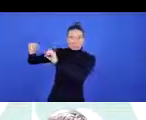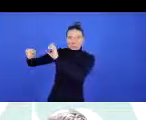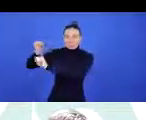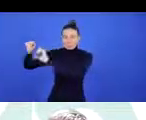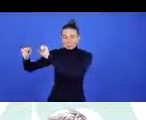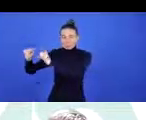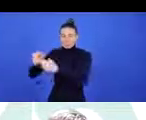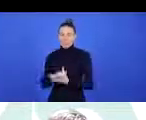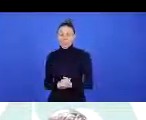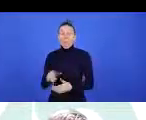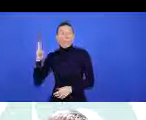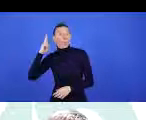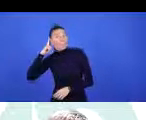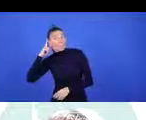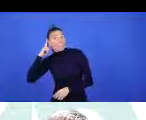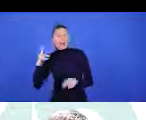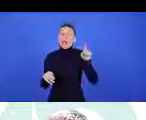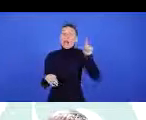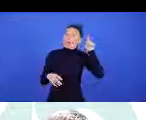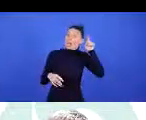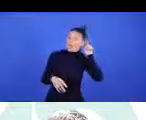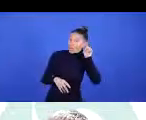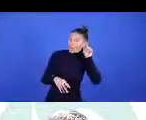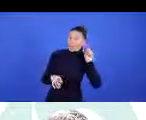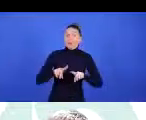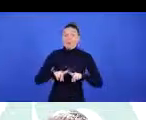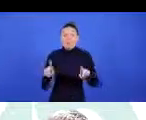to soft sounds and distance sounds, the difference between